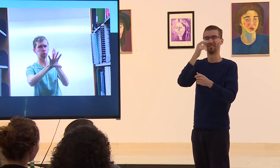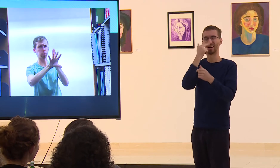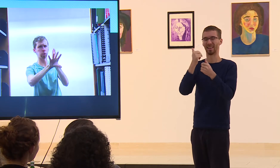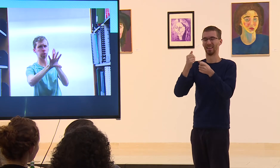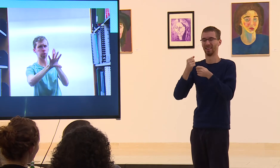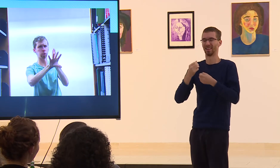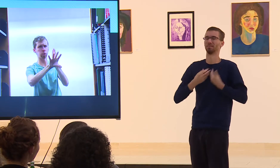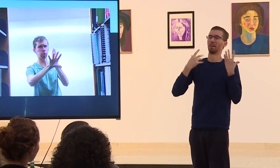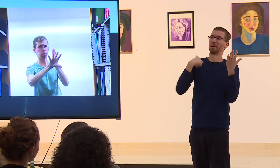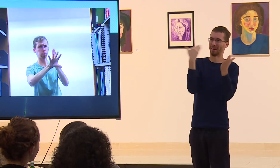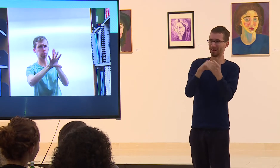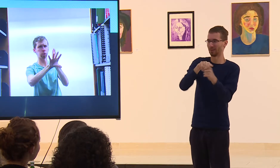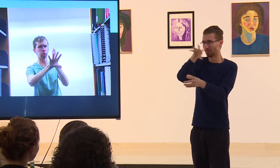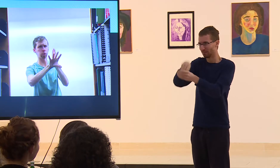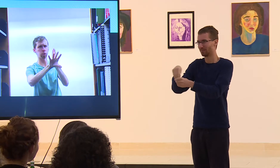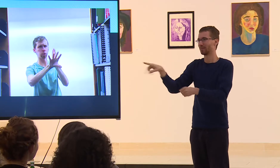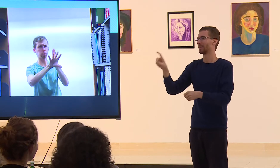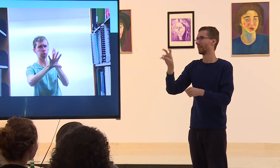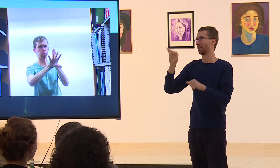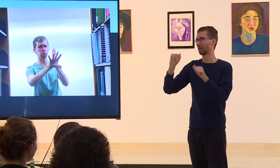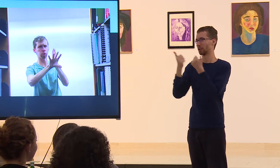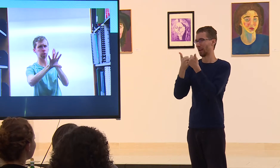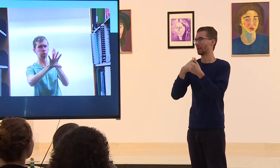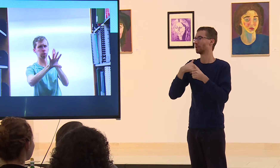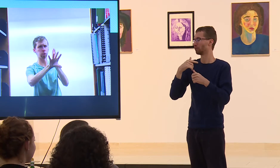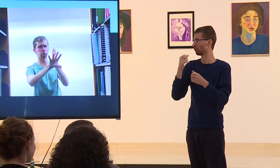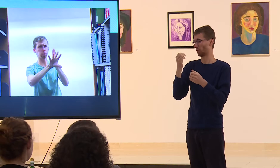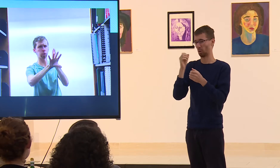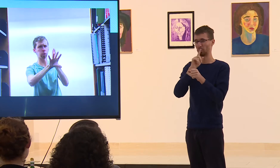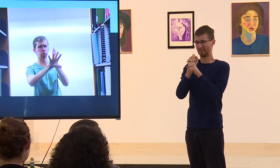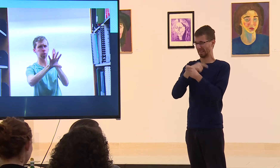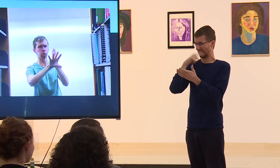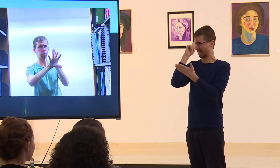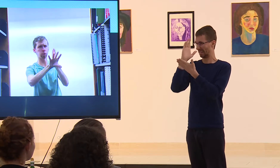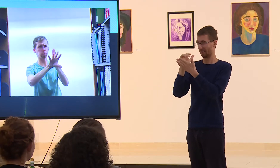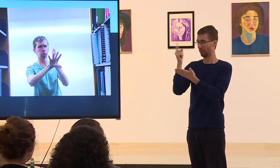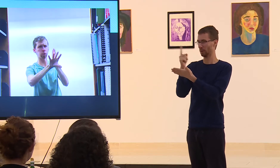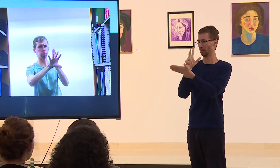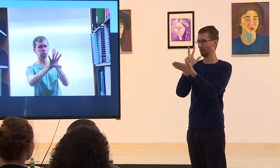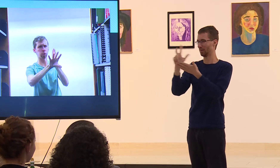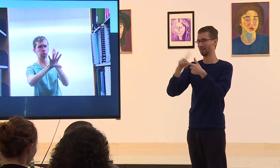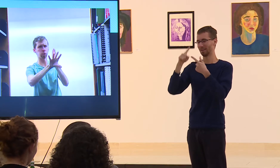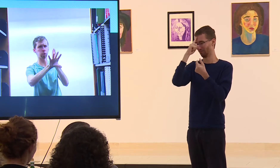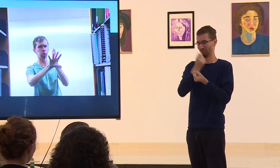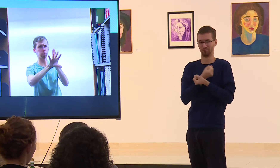about, like, a little caterpillar. So I was thinking about that, I was thinking about Ian Sanborn's work.